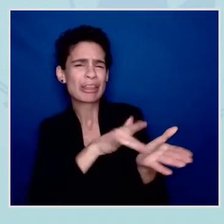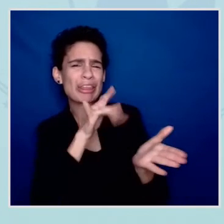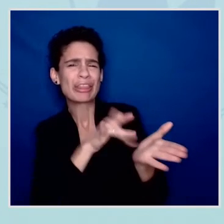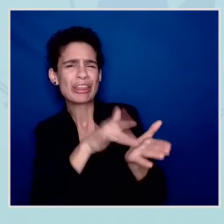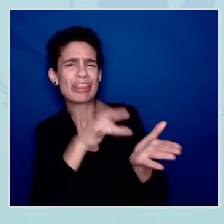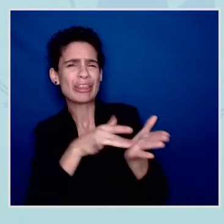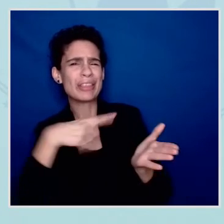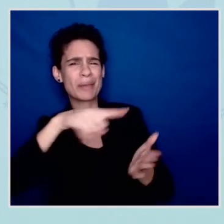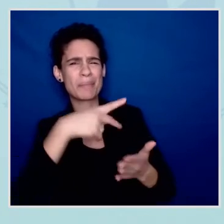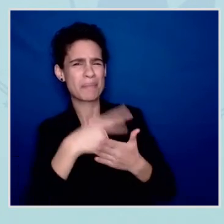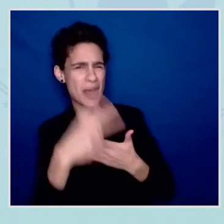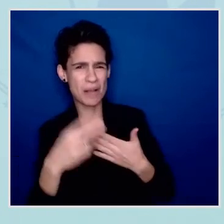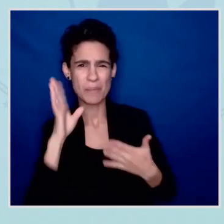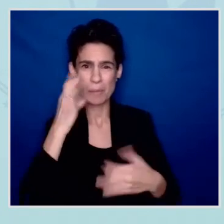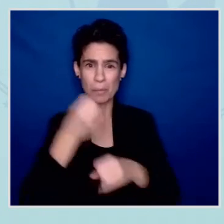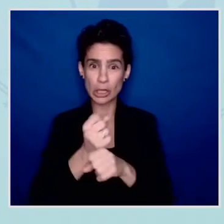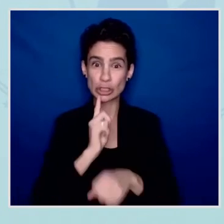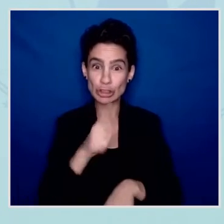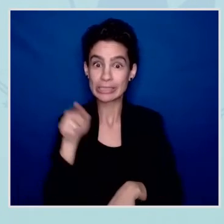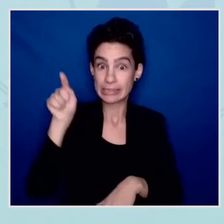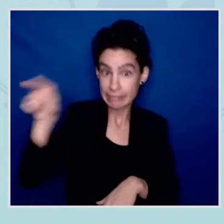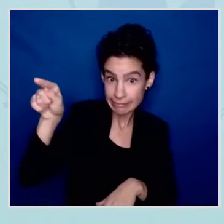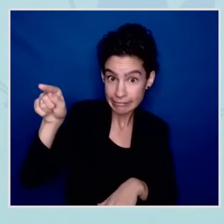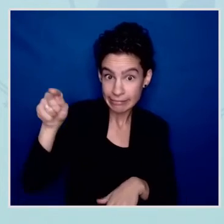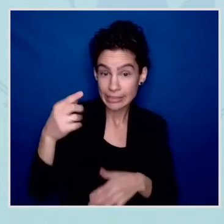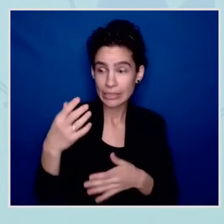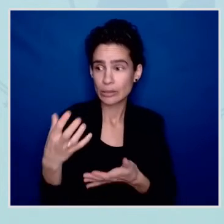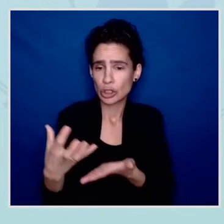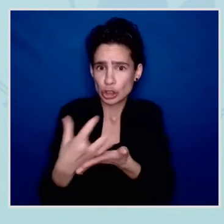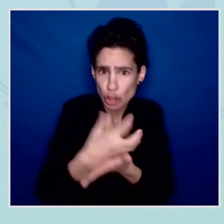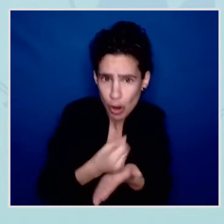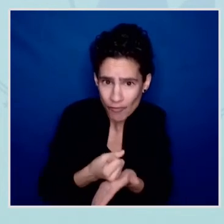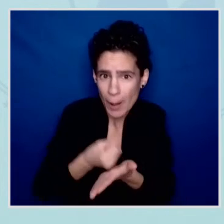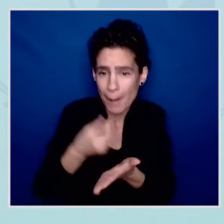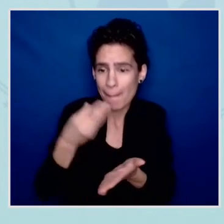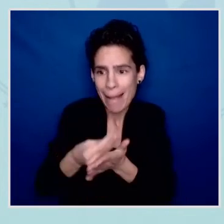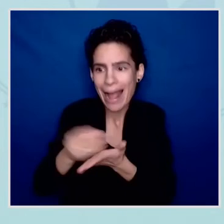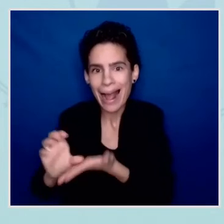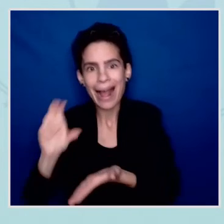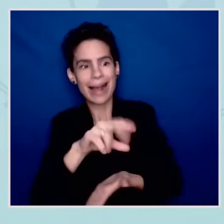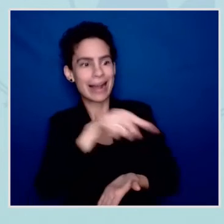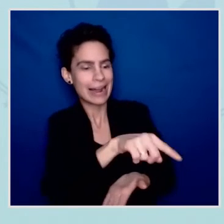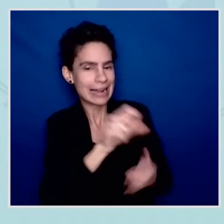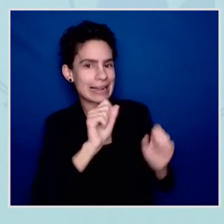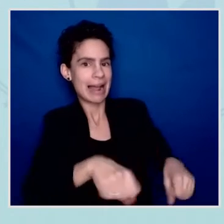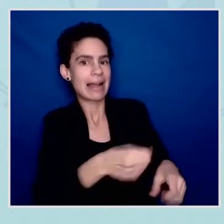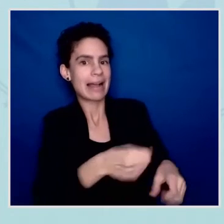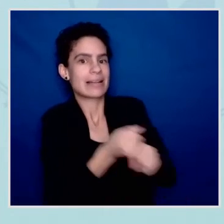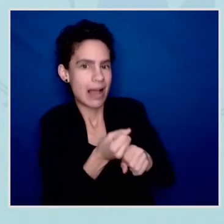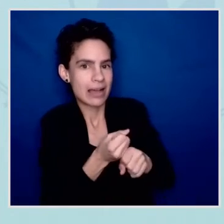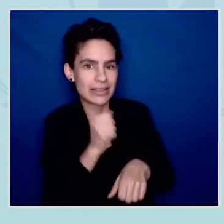AND I PROMISE YOU, WE WILL INVESTIGATE AND PROSECUTE WASTE